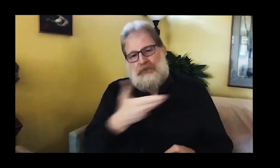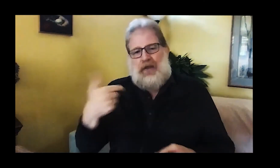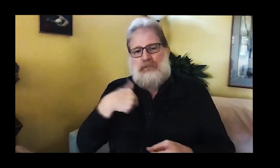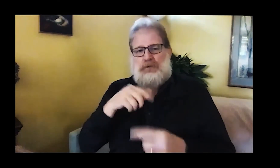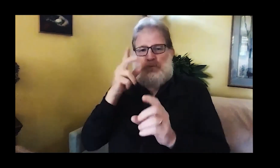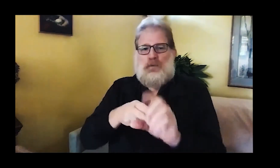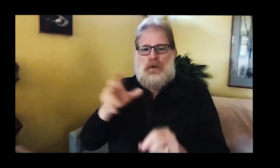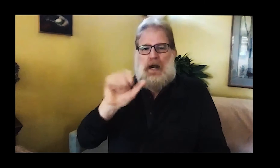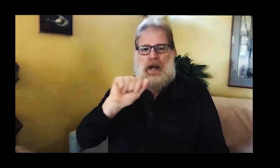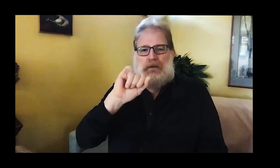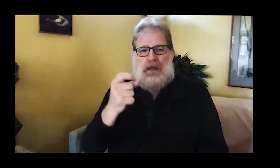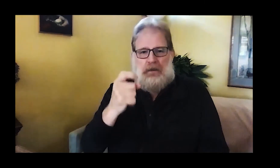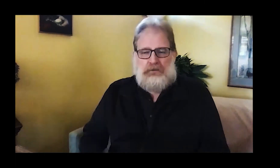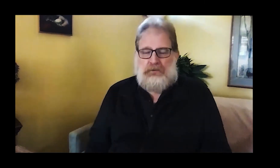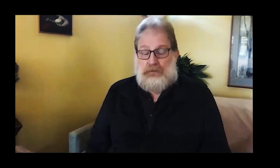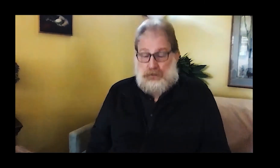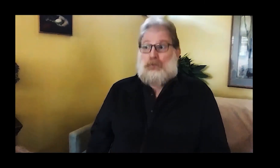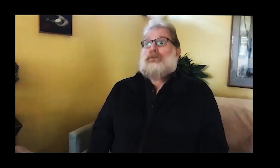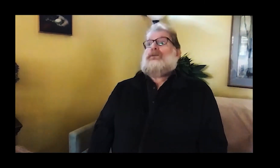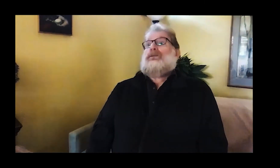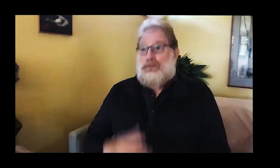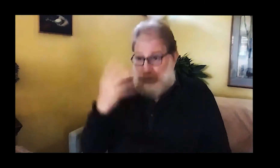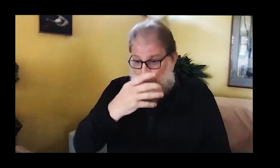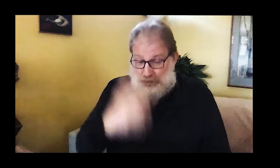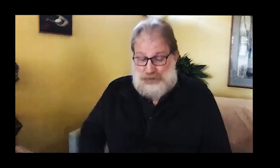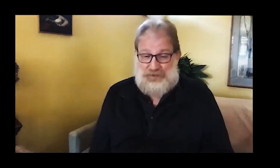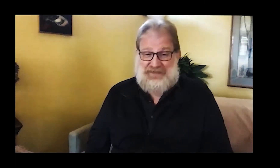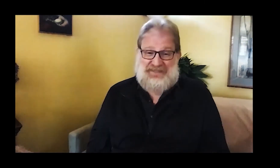he invited me to participate in the production of ‘Ajax’. Unbelievable.